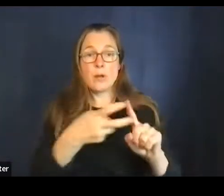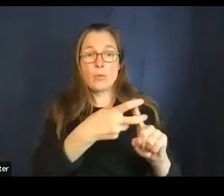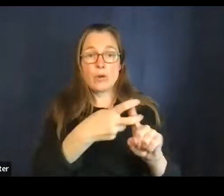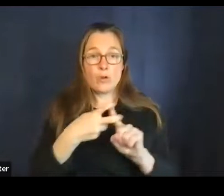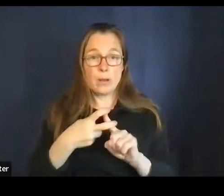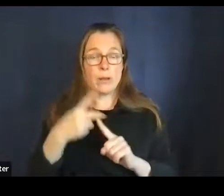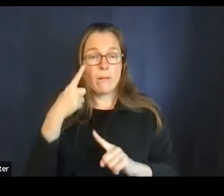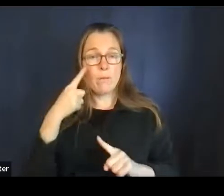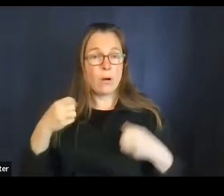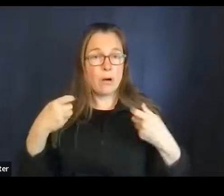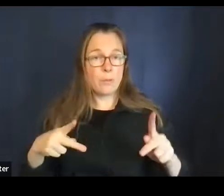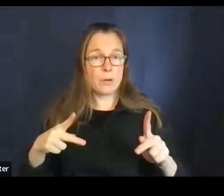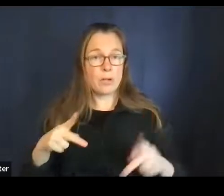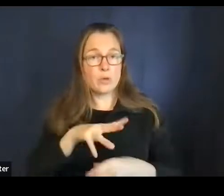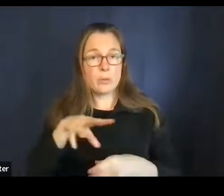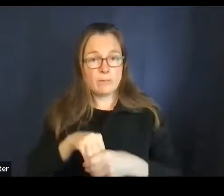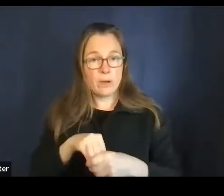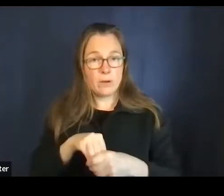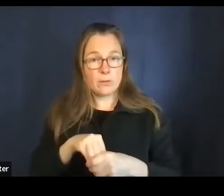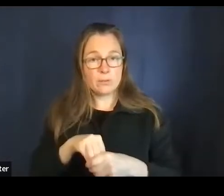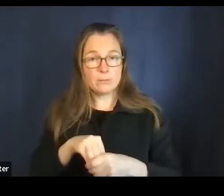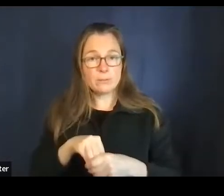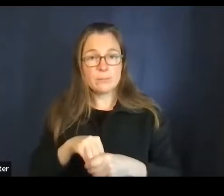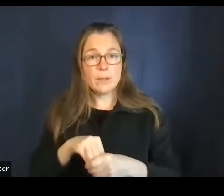for Portlanders to be involved in implementing Measure 26-228.